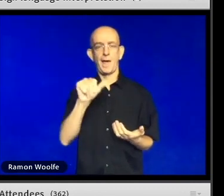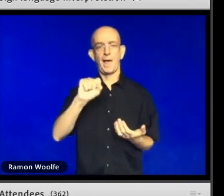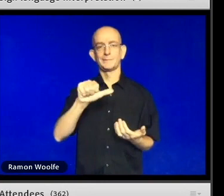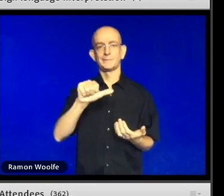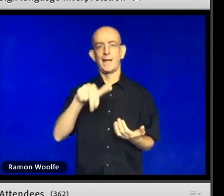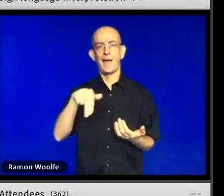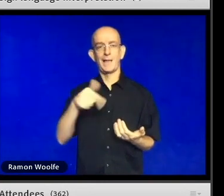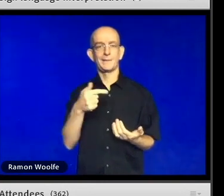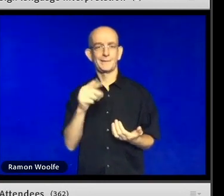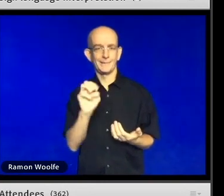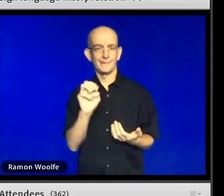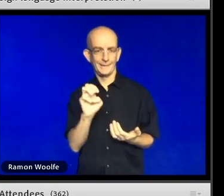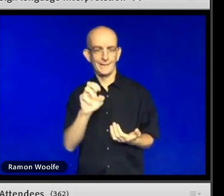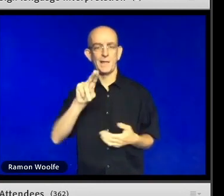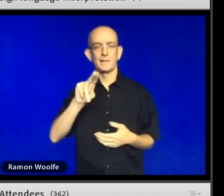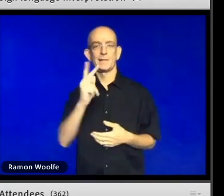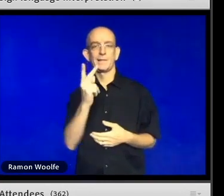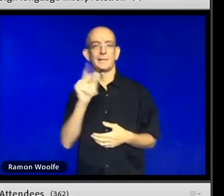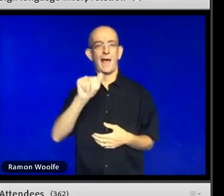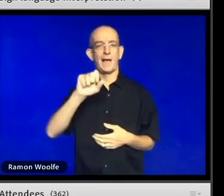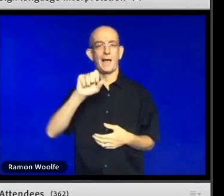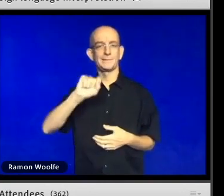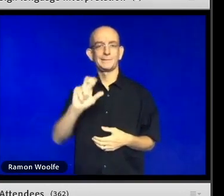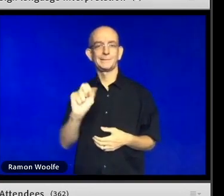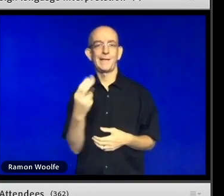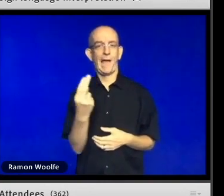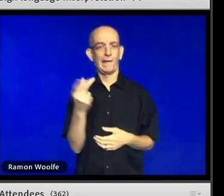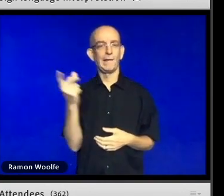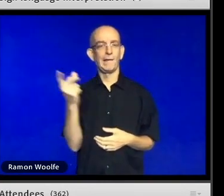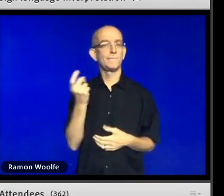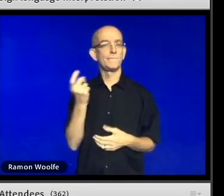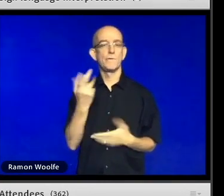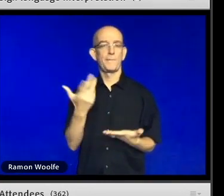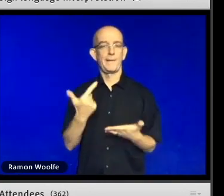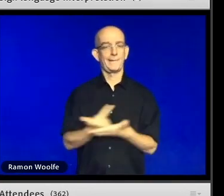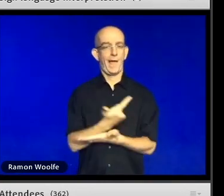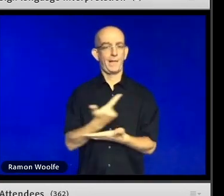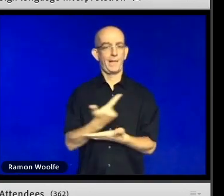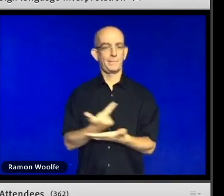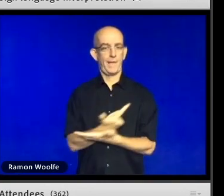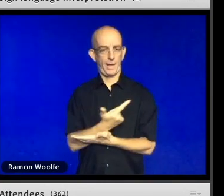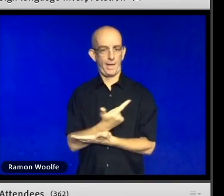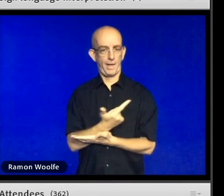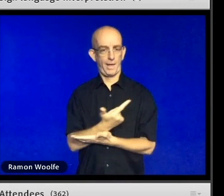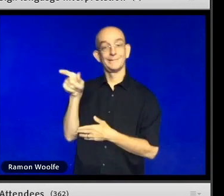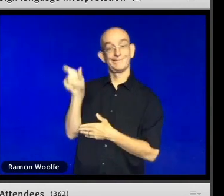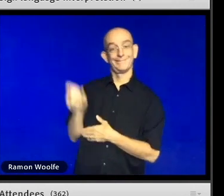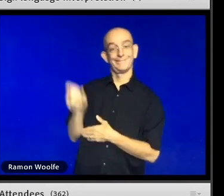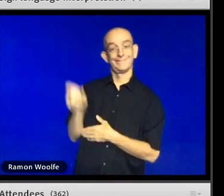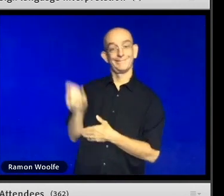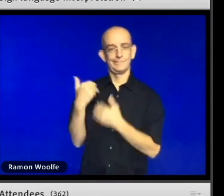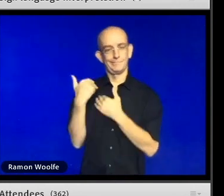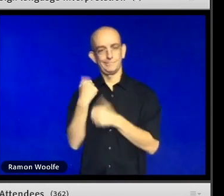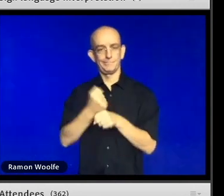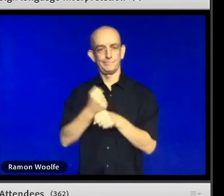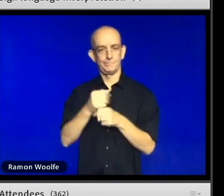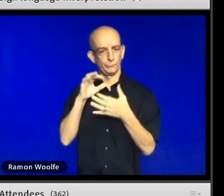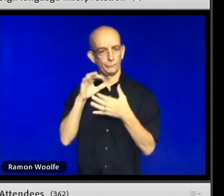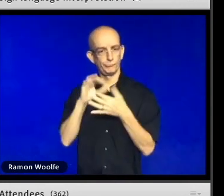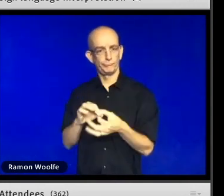see that we have a large participation and very diverse. We have colleagues from different regions, different countries, engagement of everyone in the